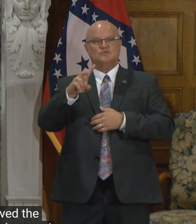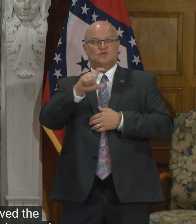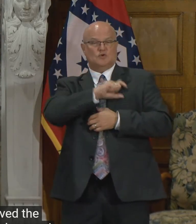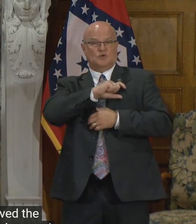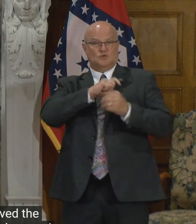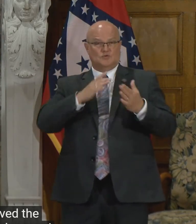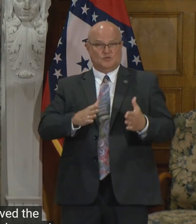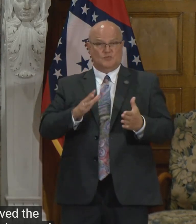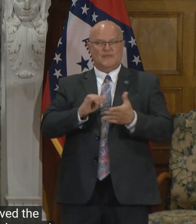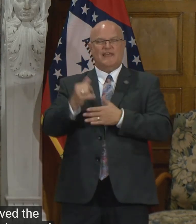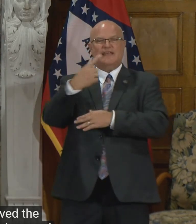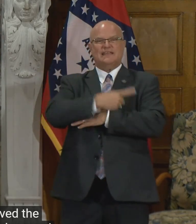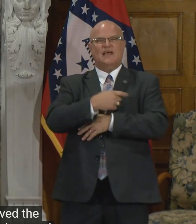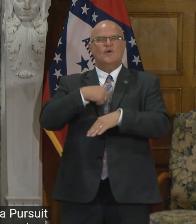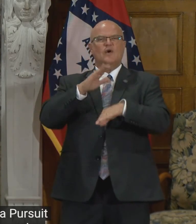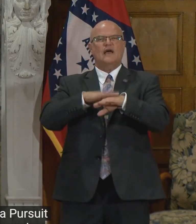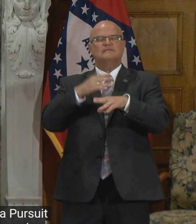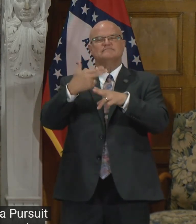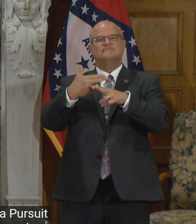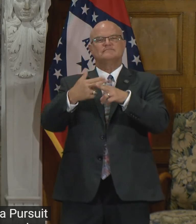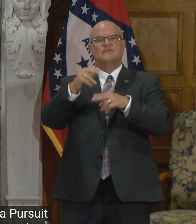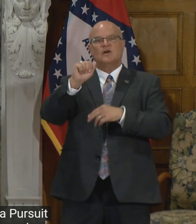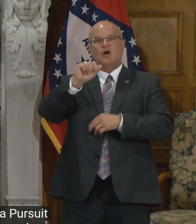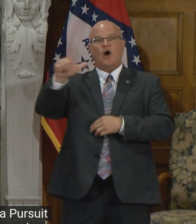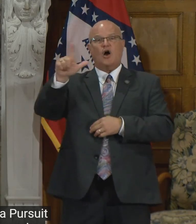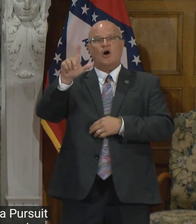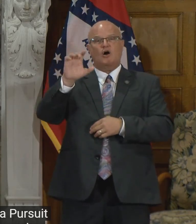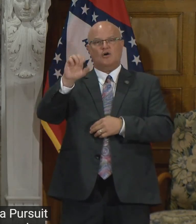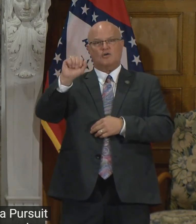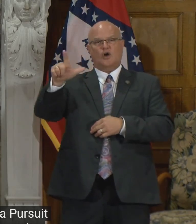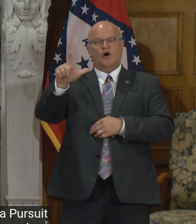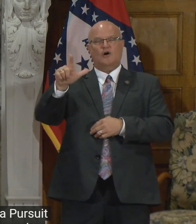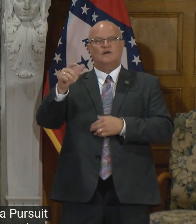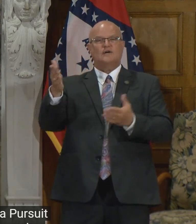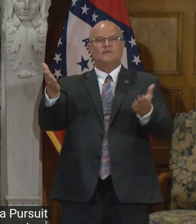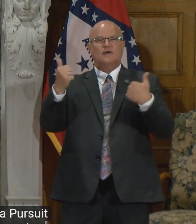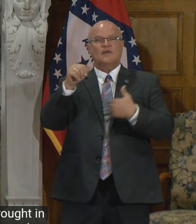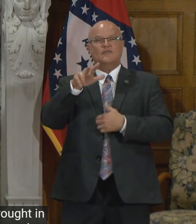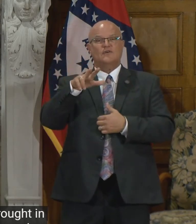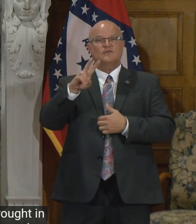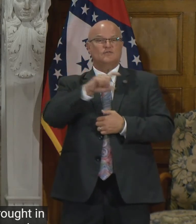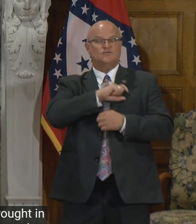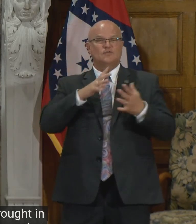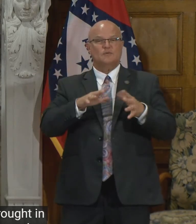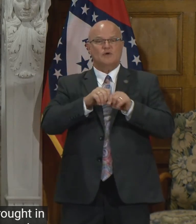We have calling all call and troopa where we brought in 32 troopers where we saturated the interstates